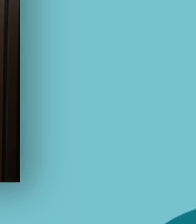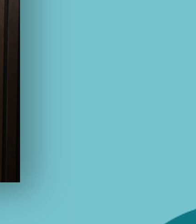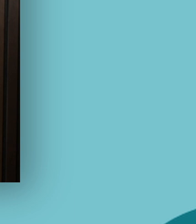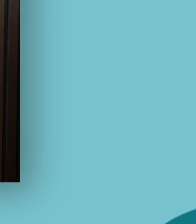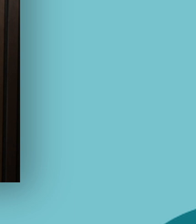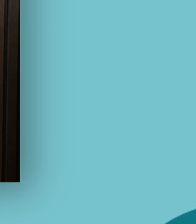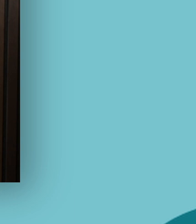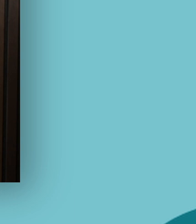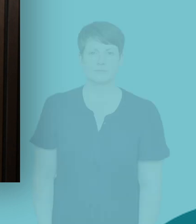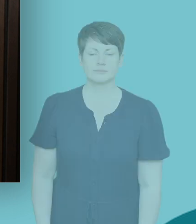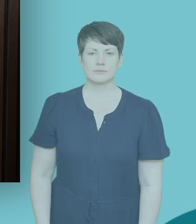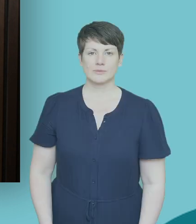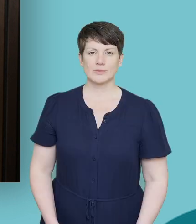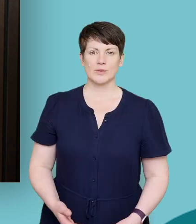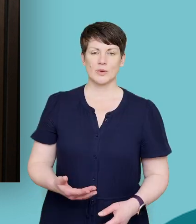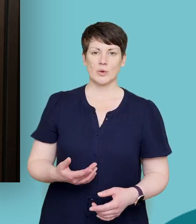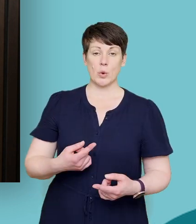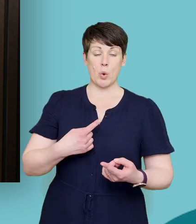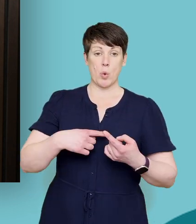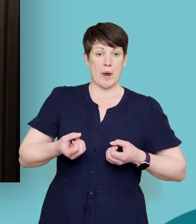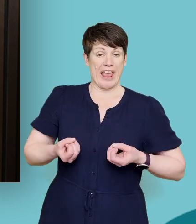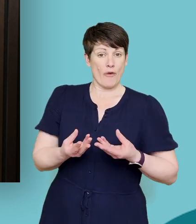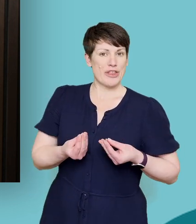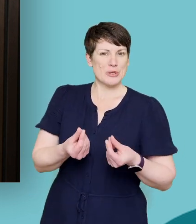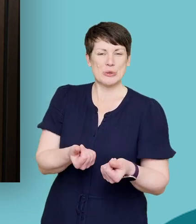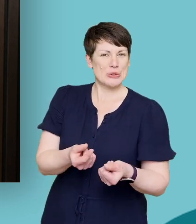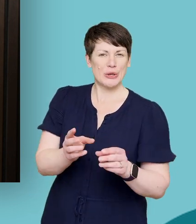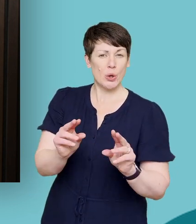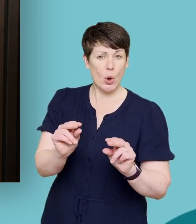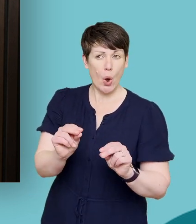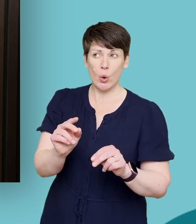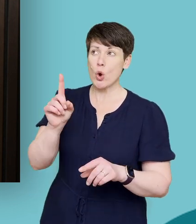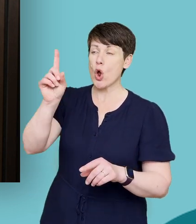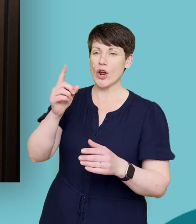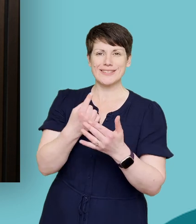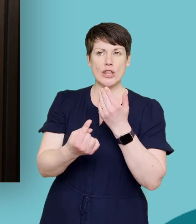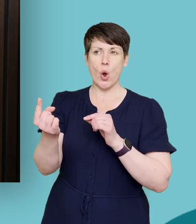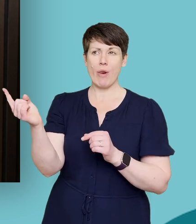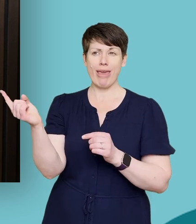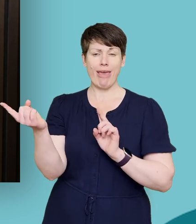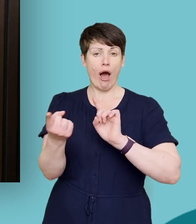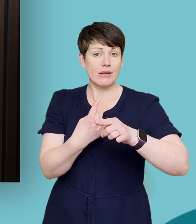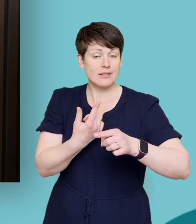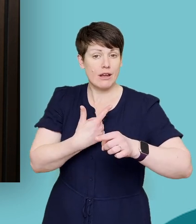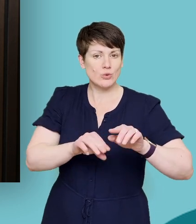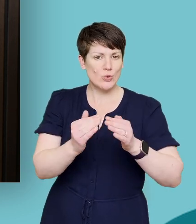We need to be part of the solution. We are not the solution because God is the only answer for the world, of course, but we have a big implication.